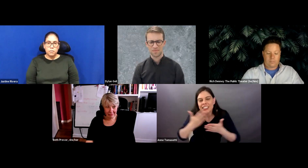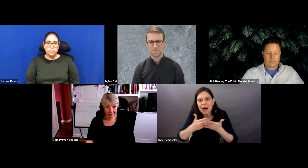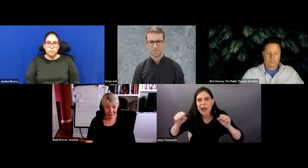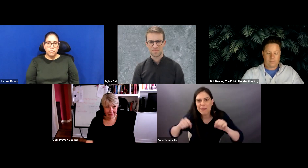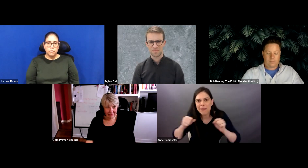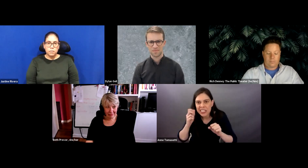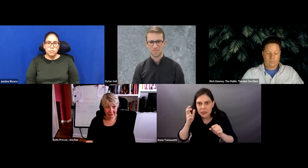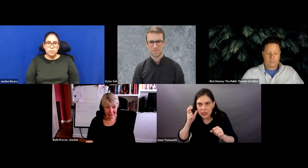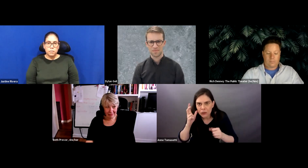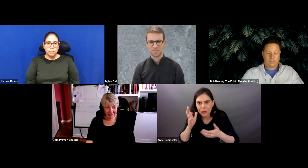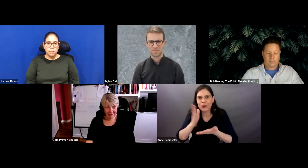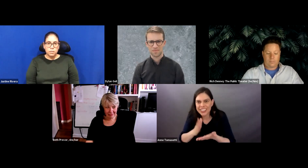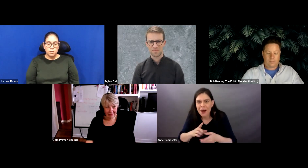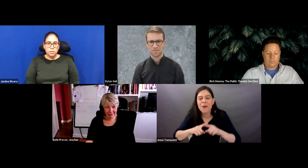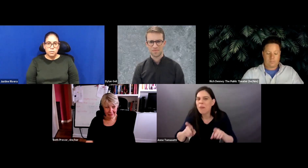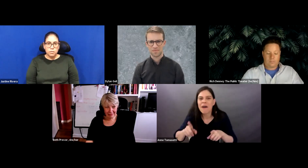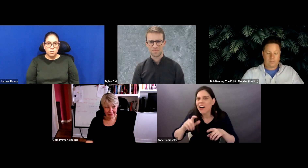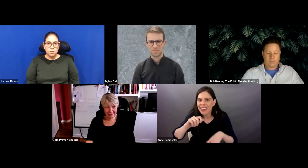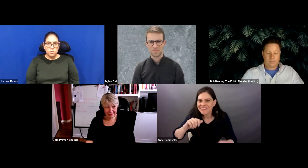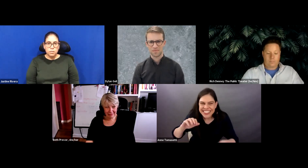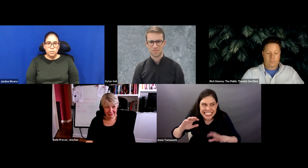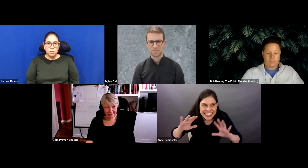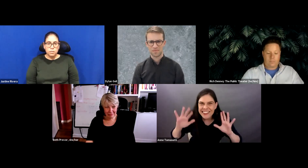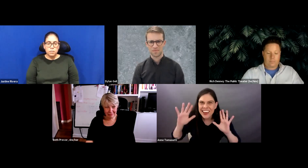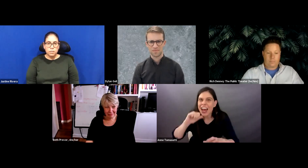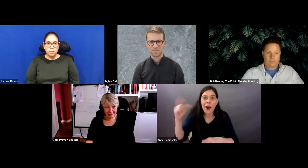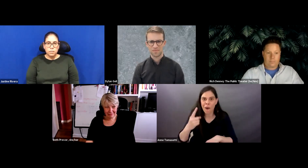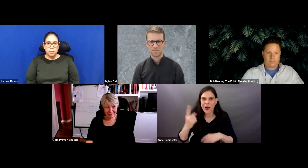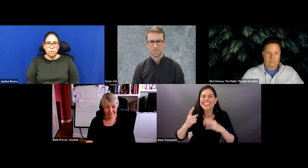she wasn't really able to listen to the music of it, but it's a